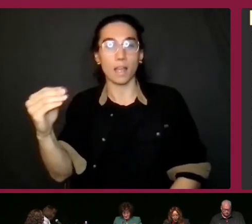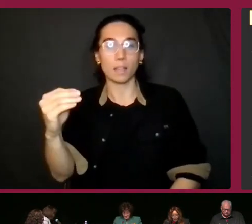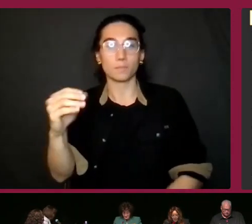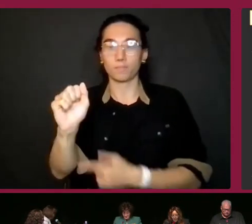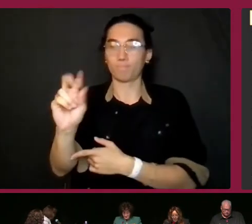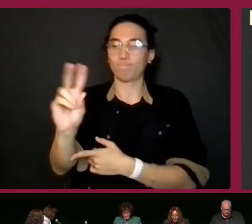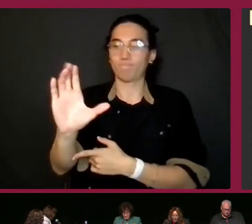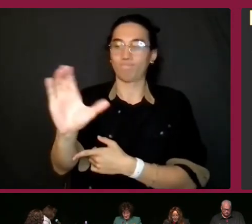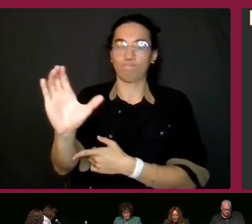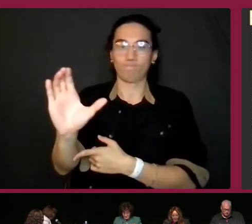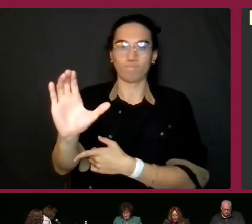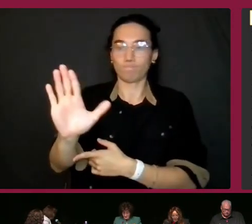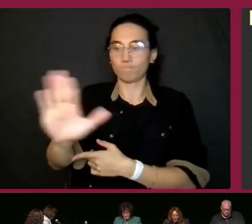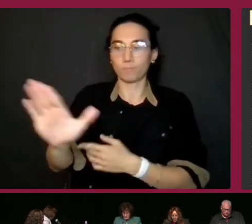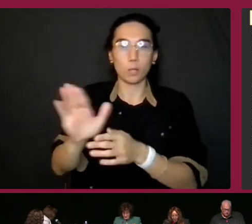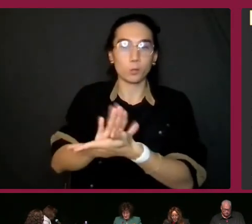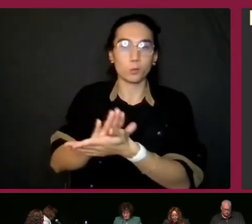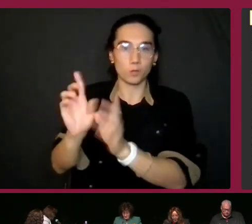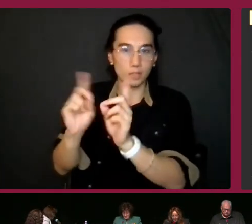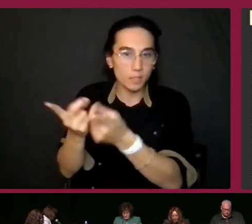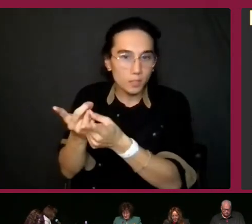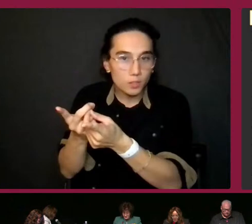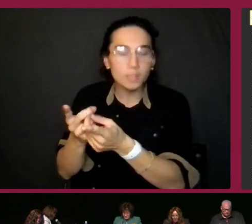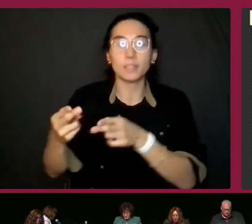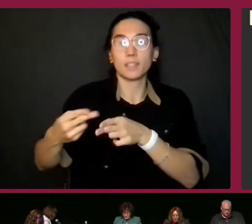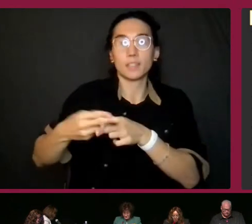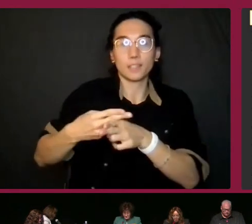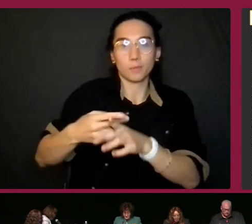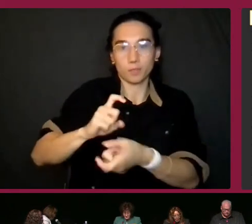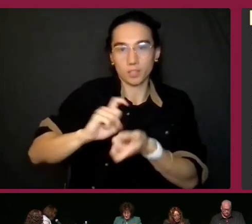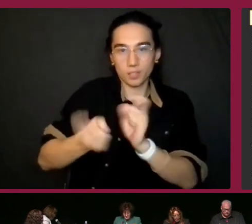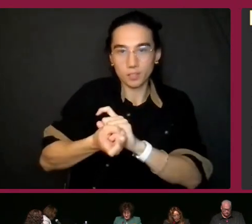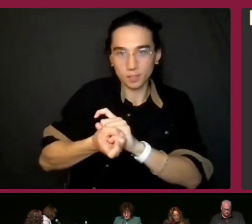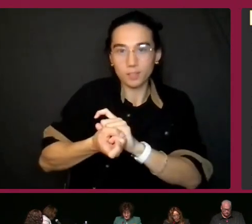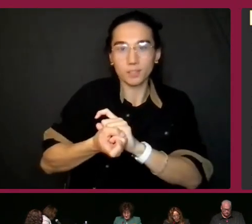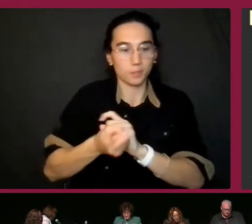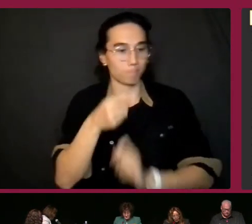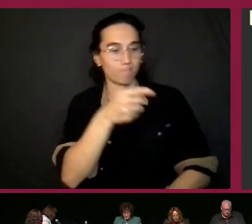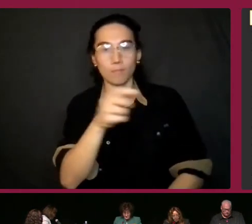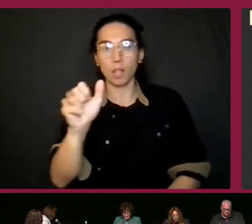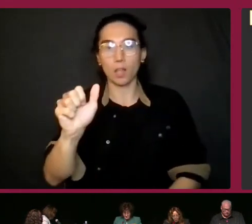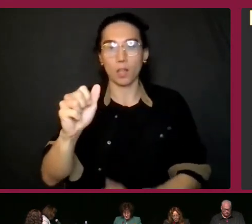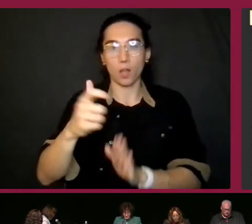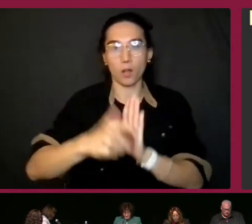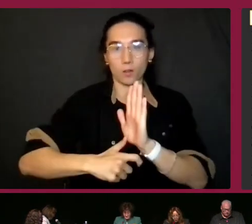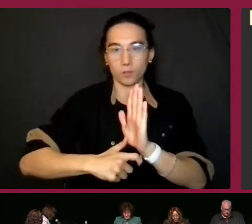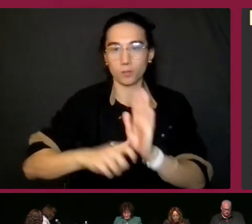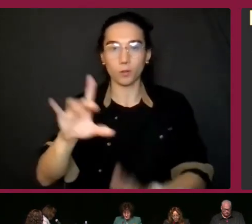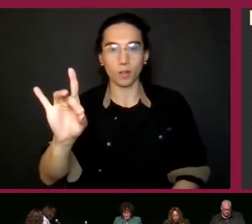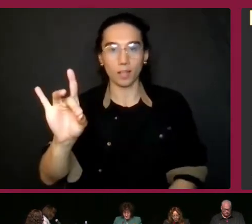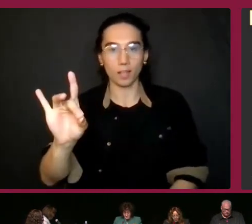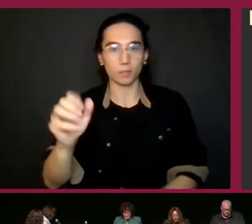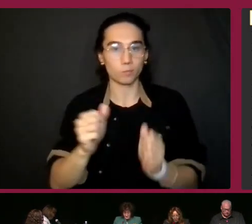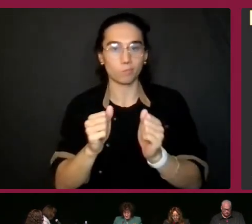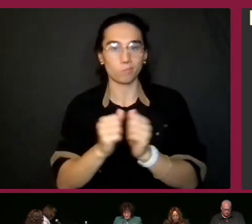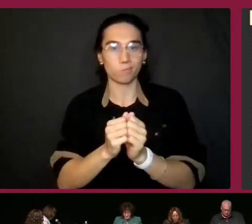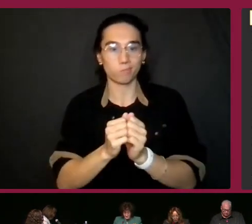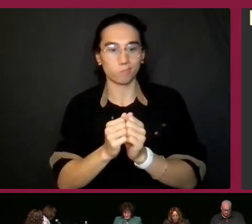AVCCD temporary changes to Article 8 in the collective bargaining agreement regarding the evaluations